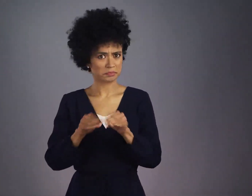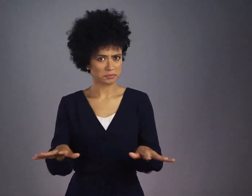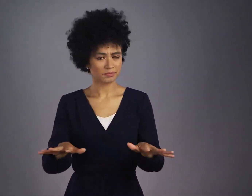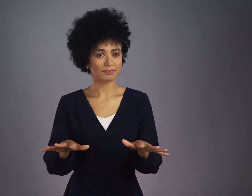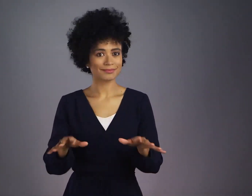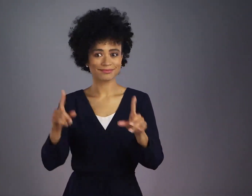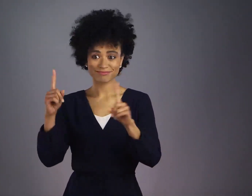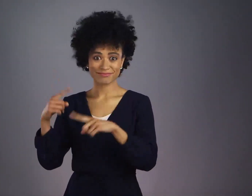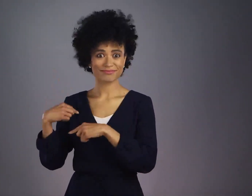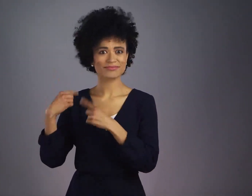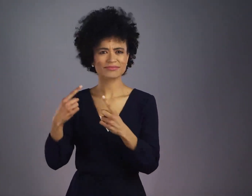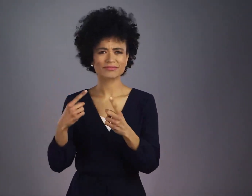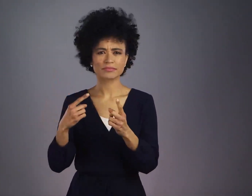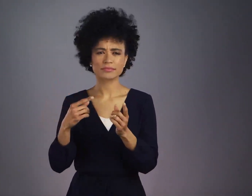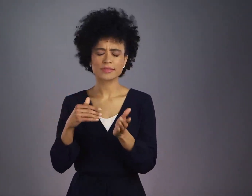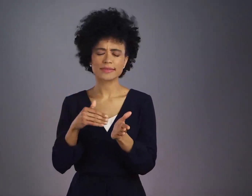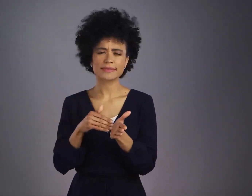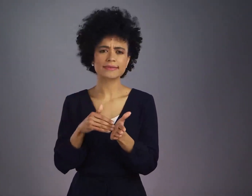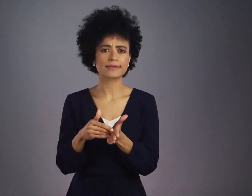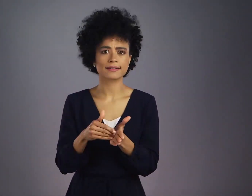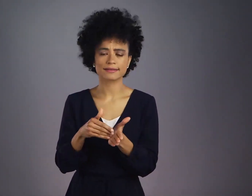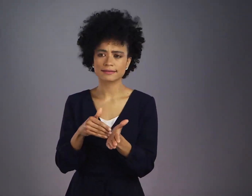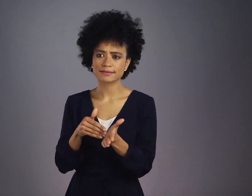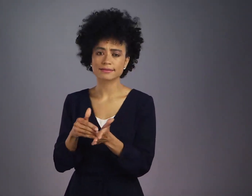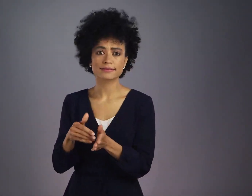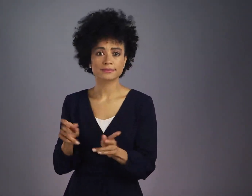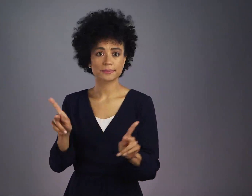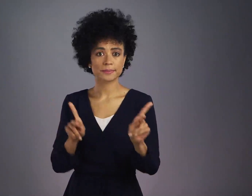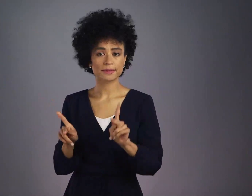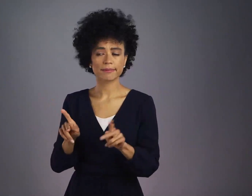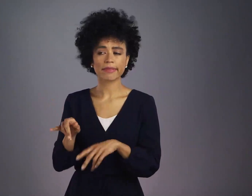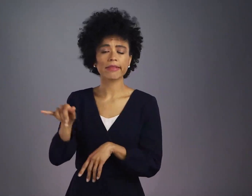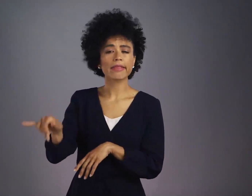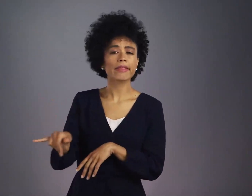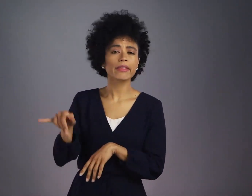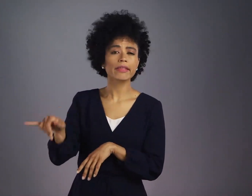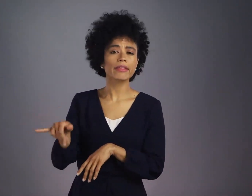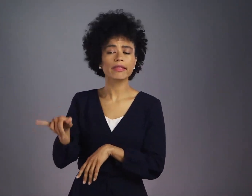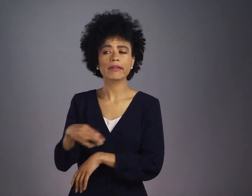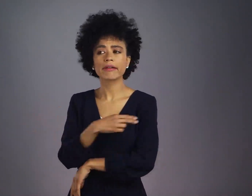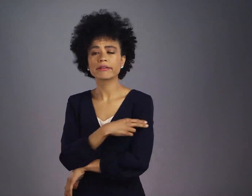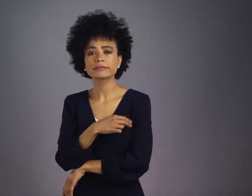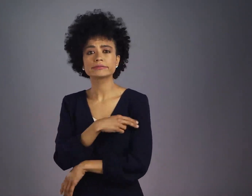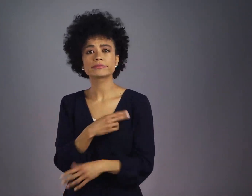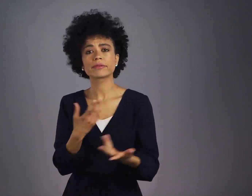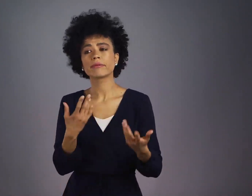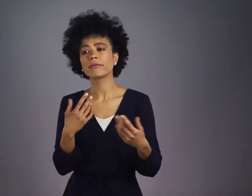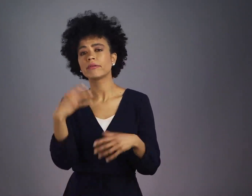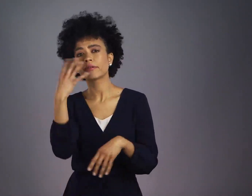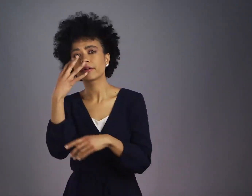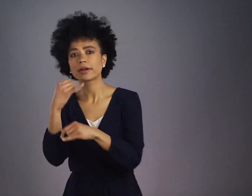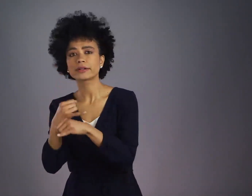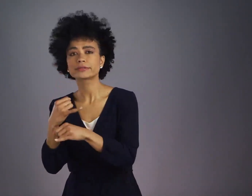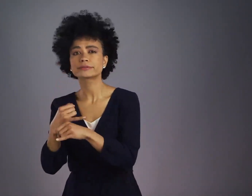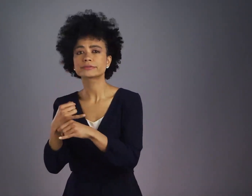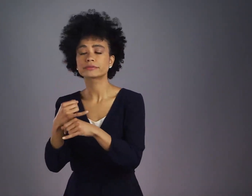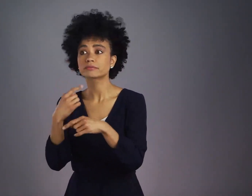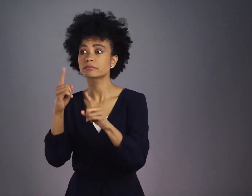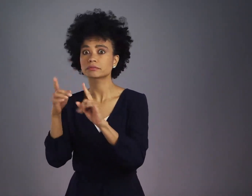Since this book was first published, A.A has released thousands of alcoholics from asylums and hospitals of every kind.